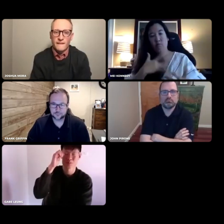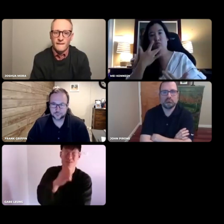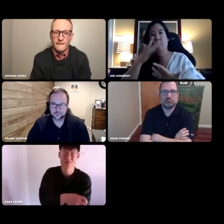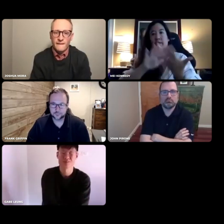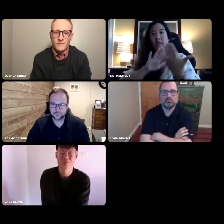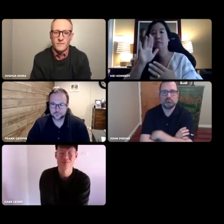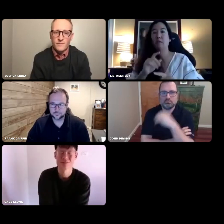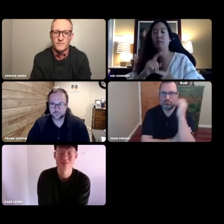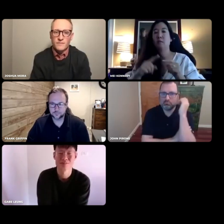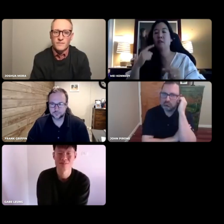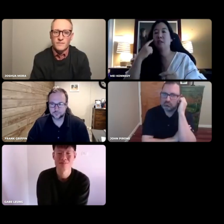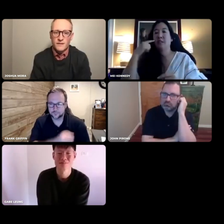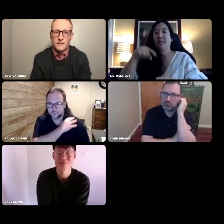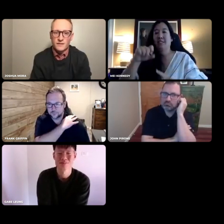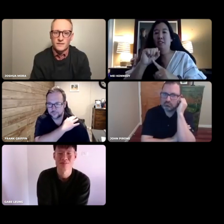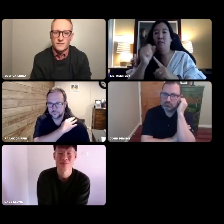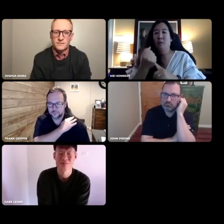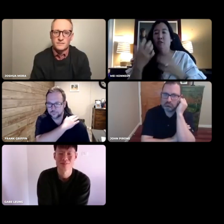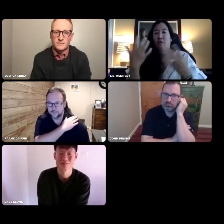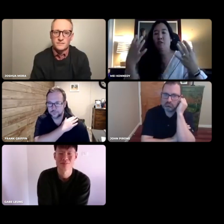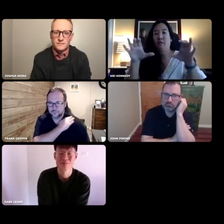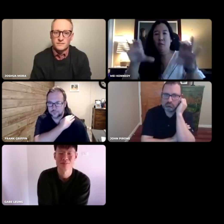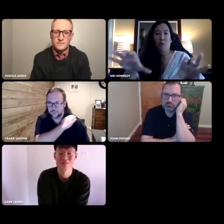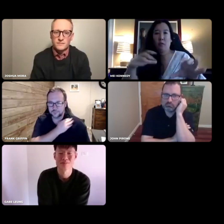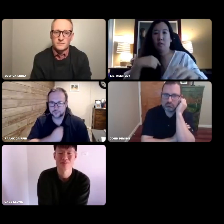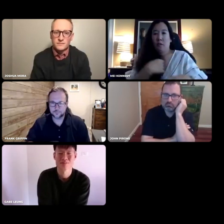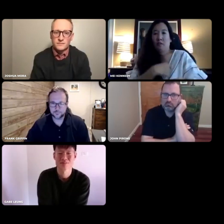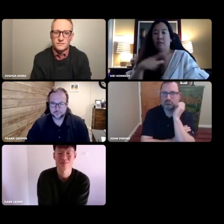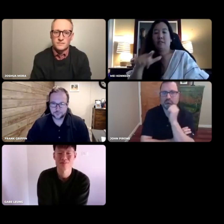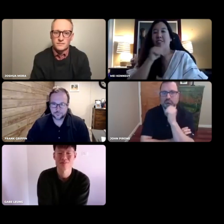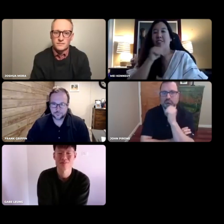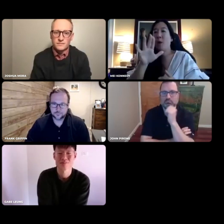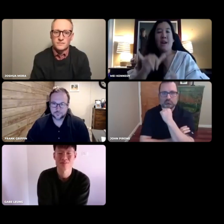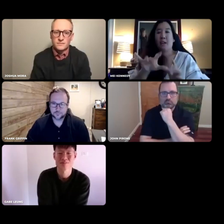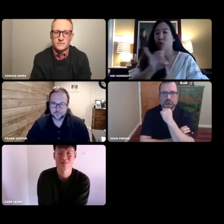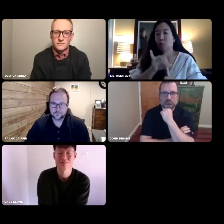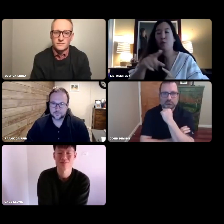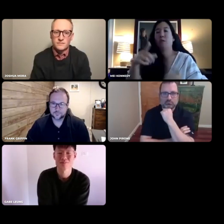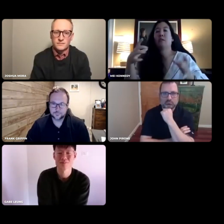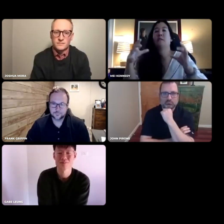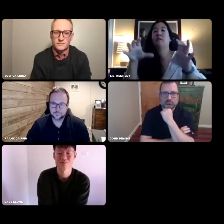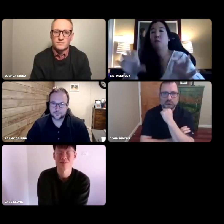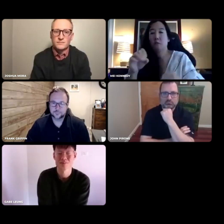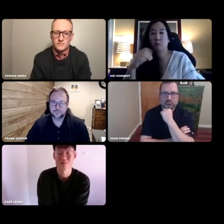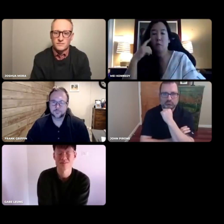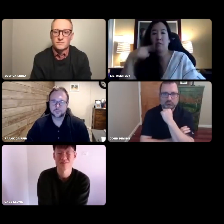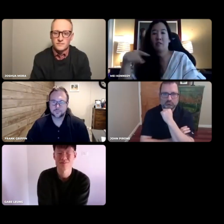It's that feeling of disconnect. And, being shocked we're being forced to do this.